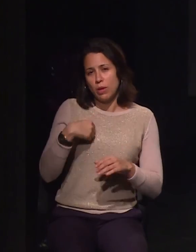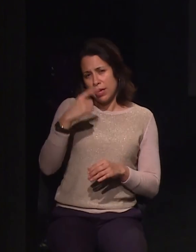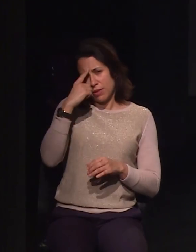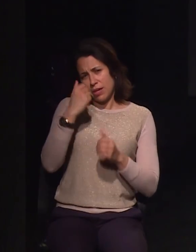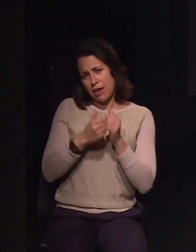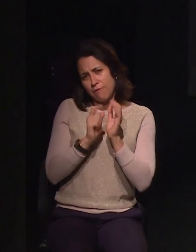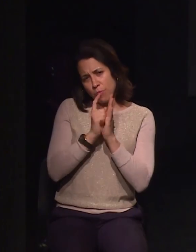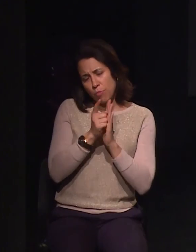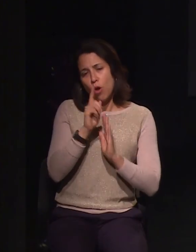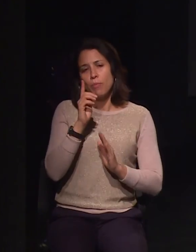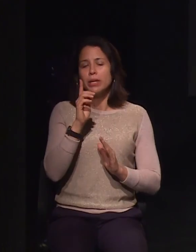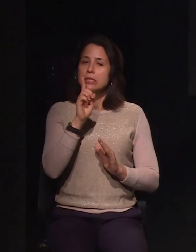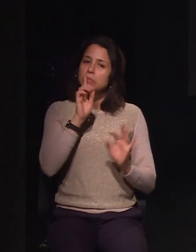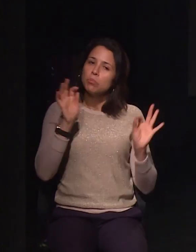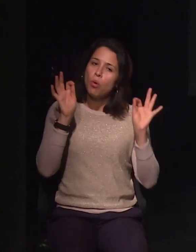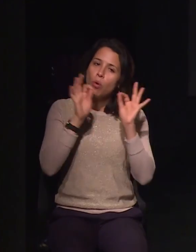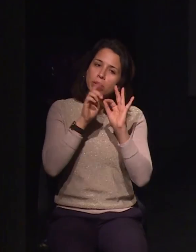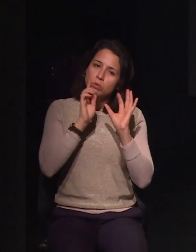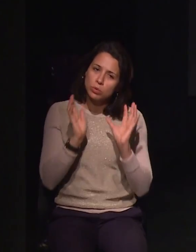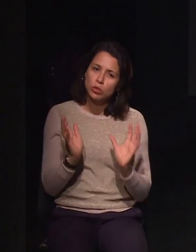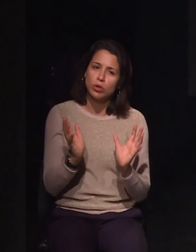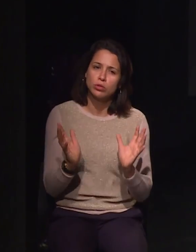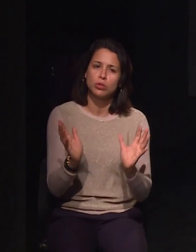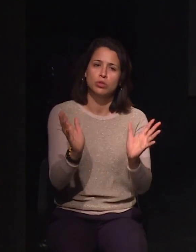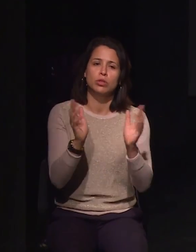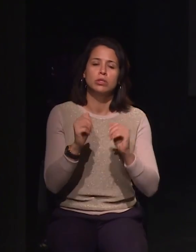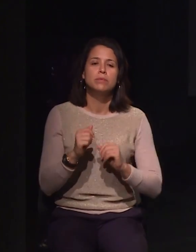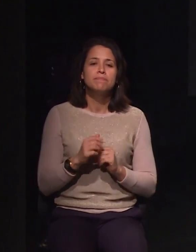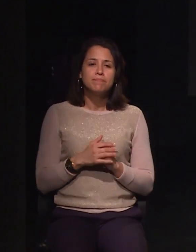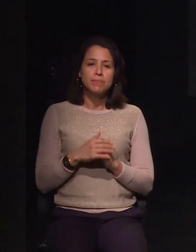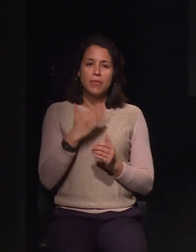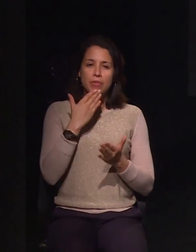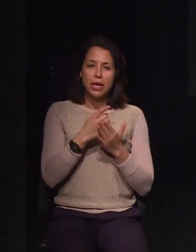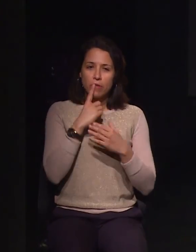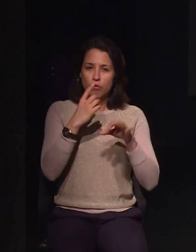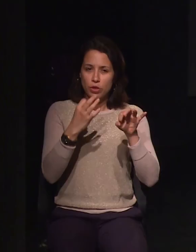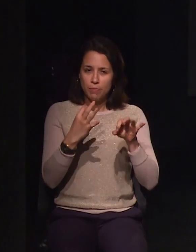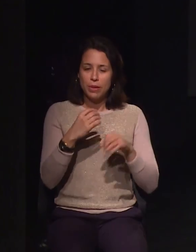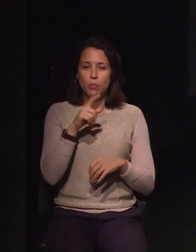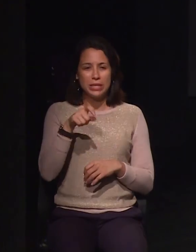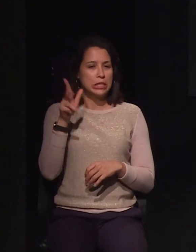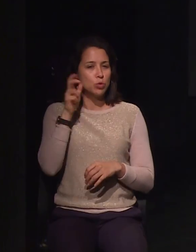questions in that sprit as well, I think that’s extremely instructive and necessary to hear.